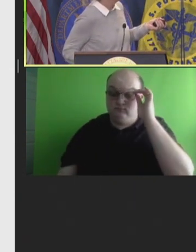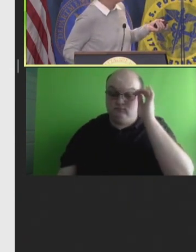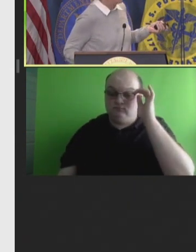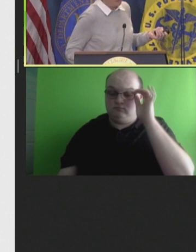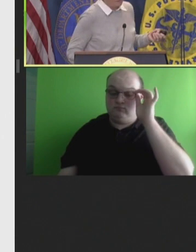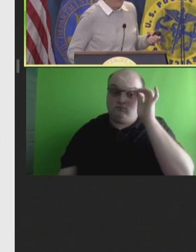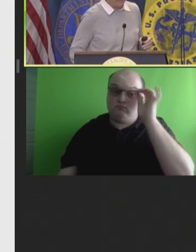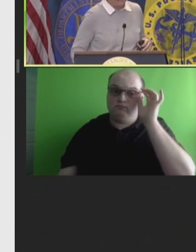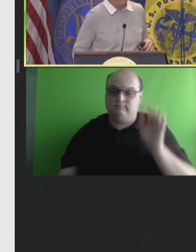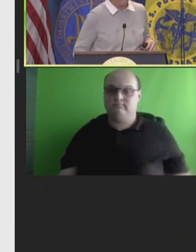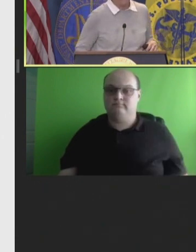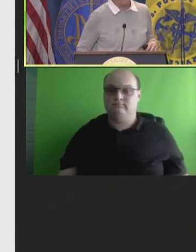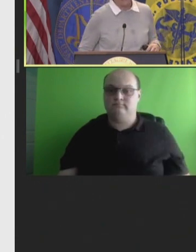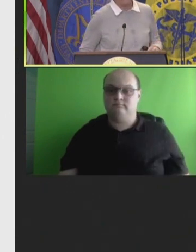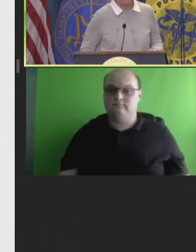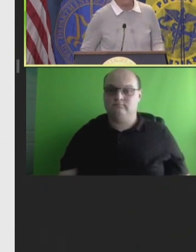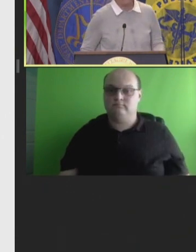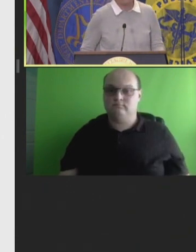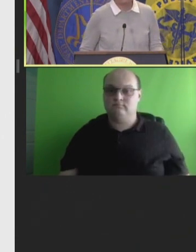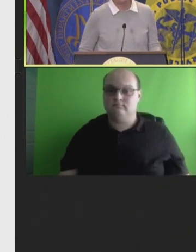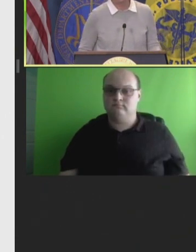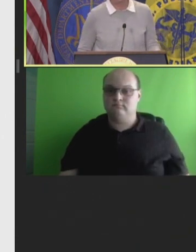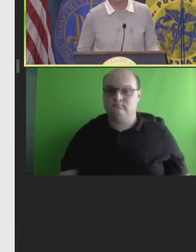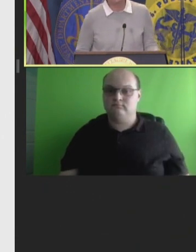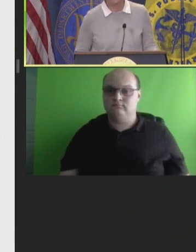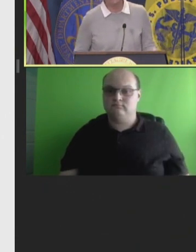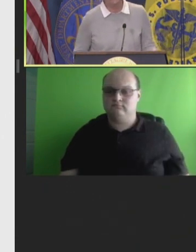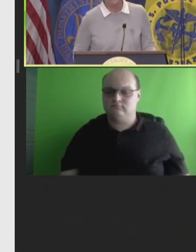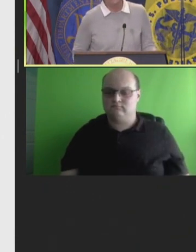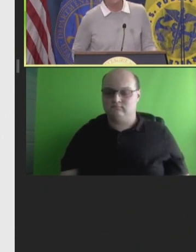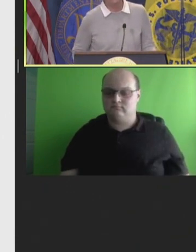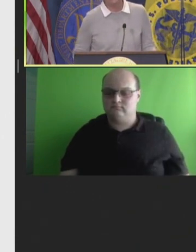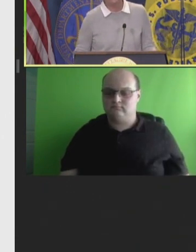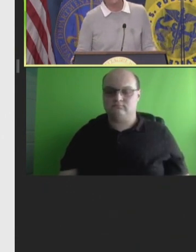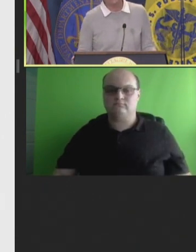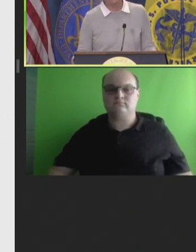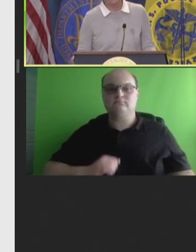So, some of the activities that programs are conducting, increased collaboration